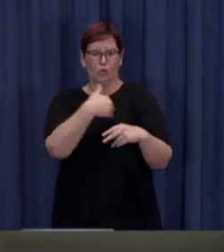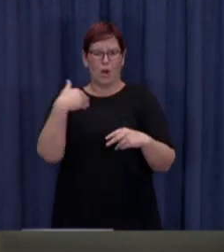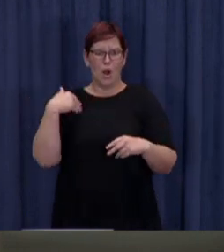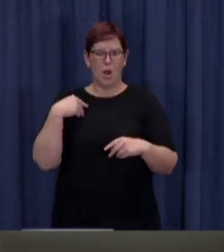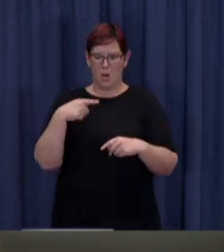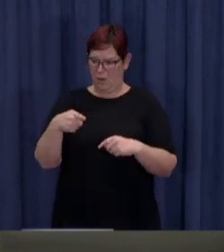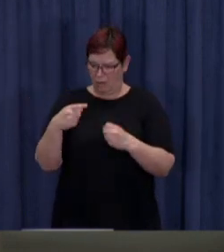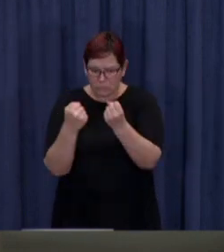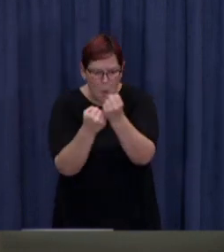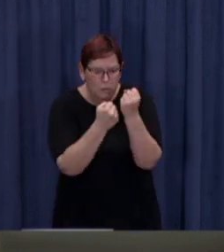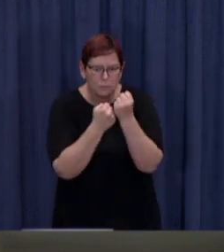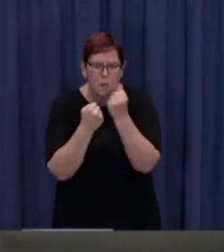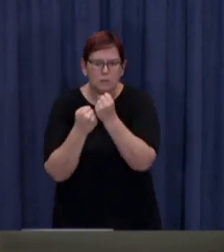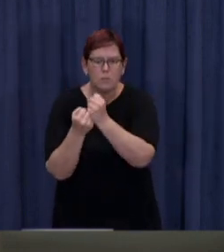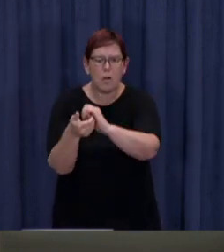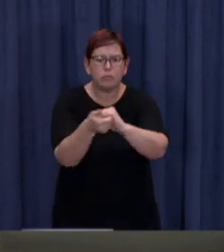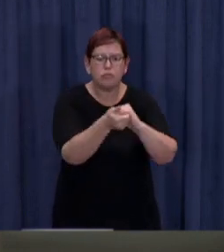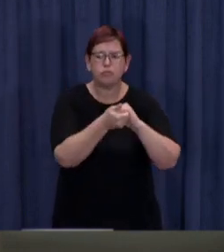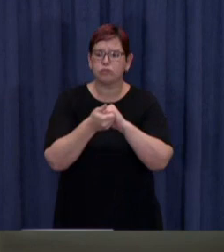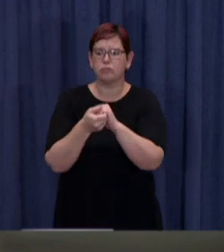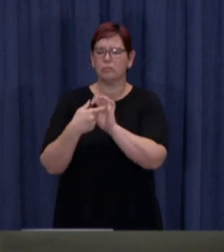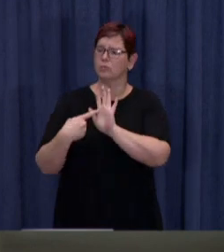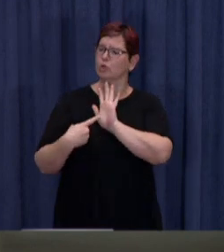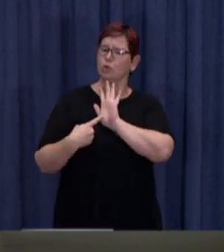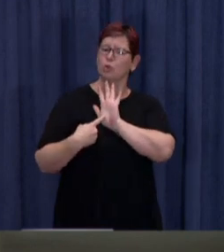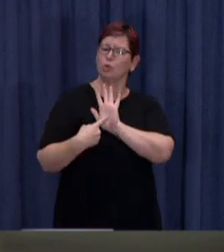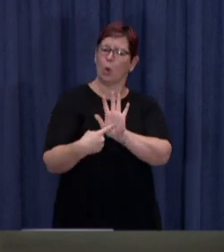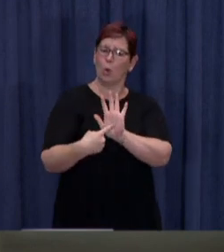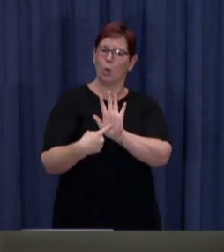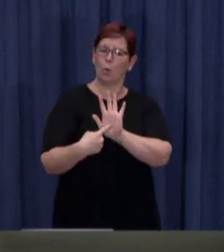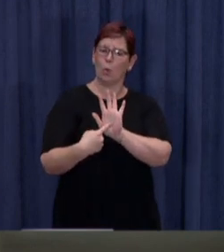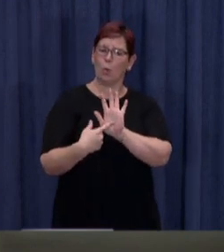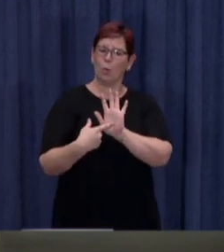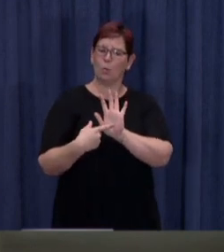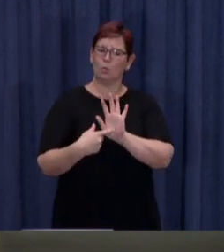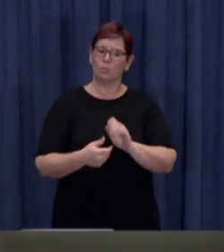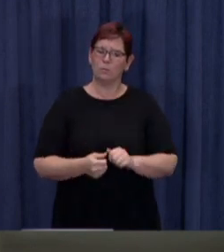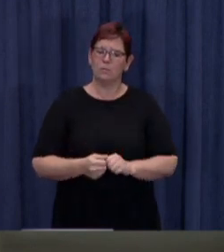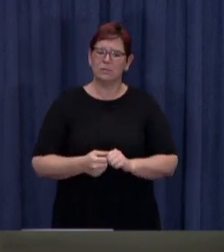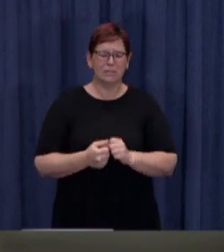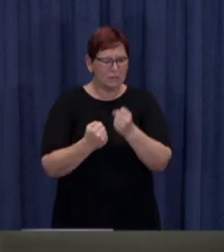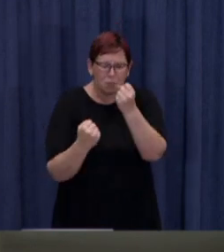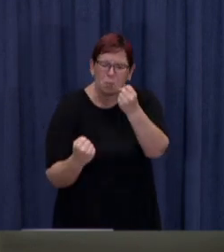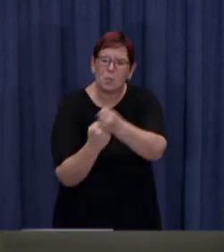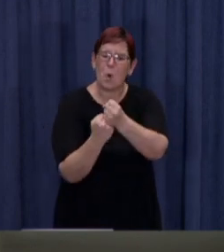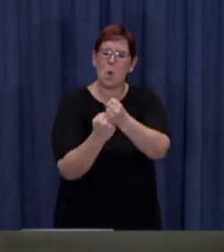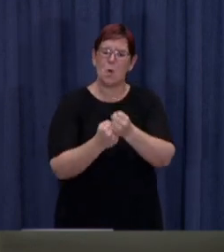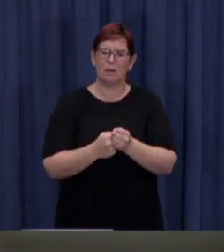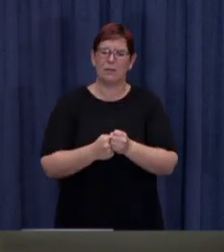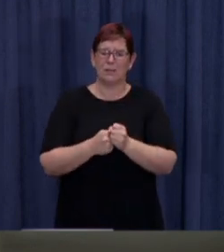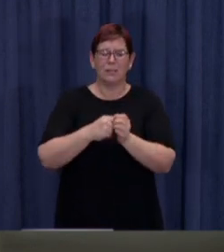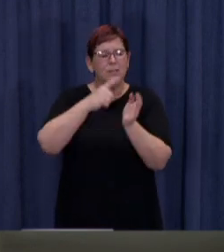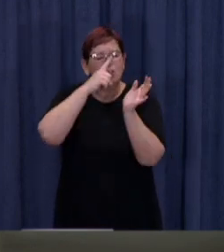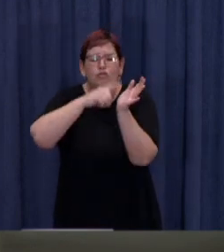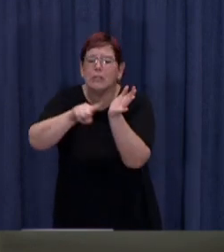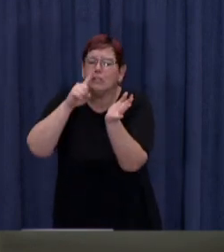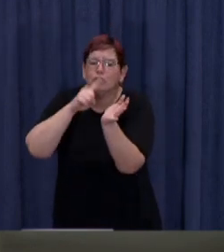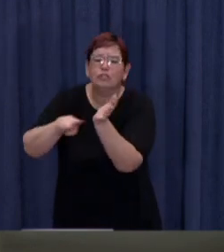on that now and that not only means providing some support or looking in on or providing a bit of extra care to someone who's a neighbor a friend the